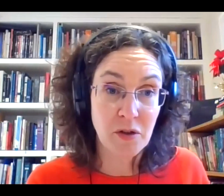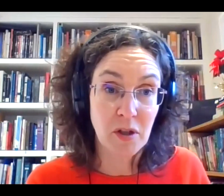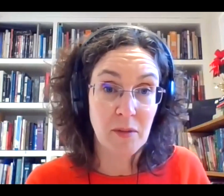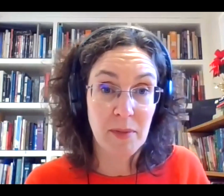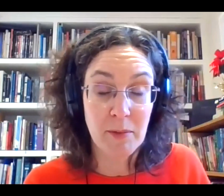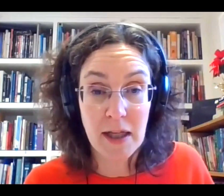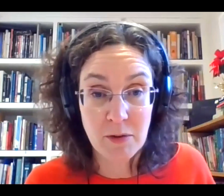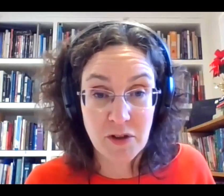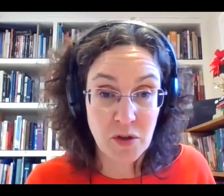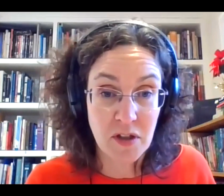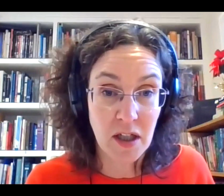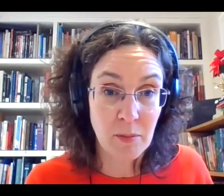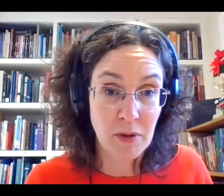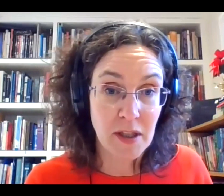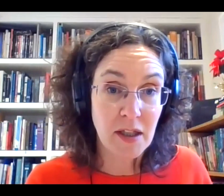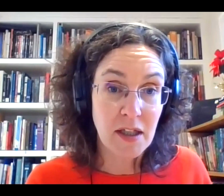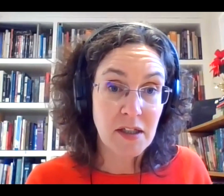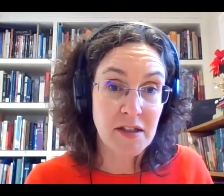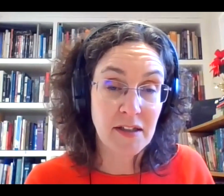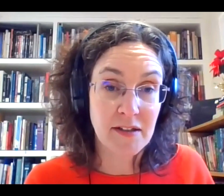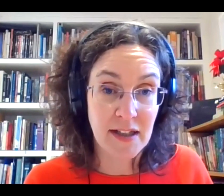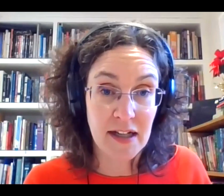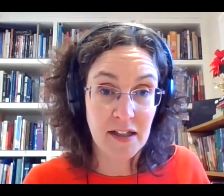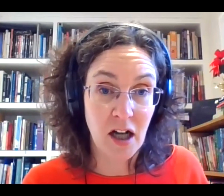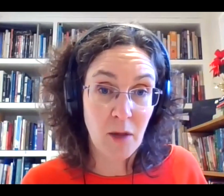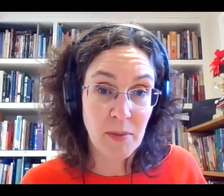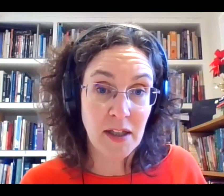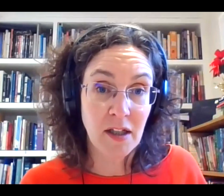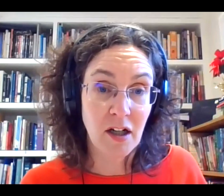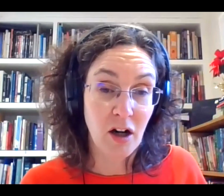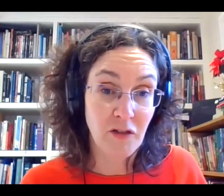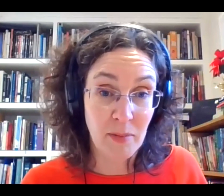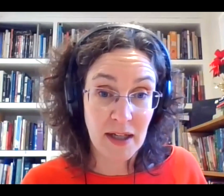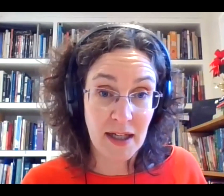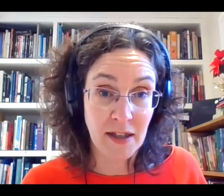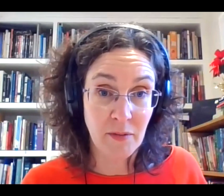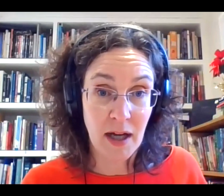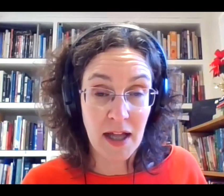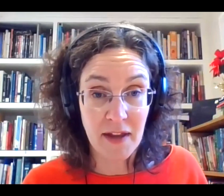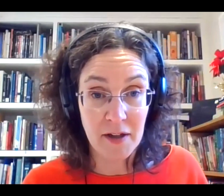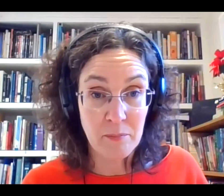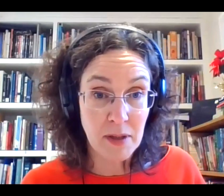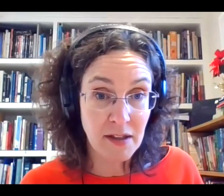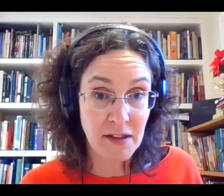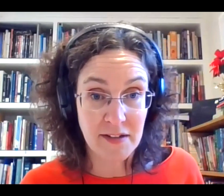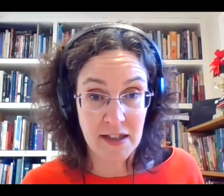in New York, of been able to go to the library to get a copy of the play, and that immediate